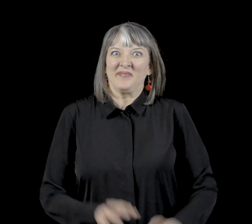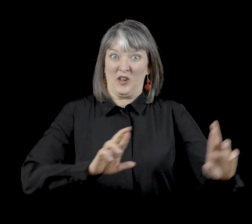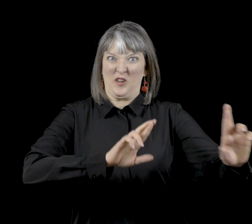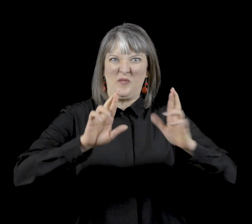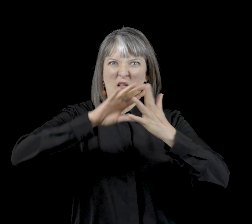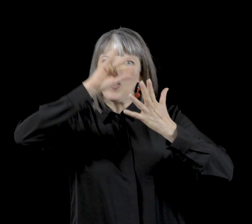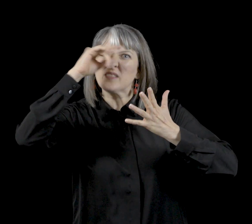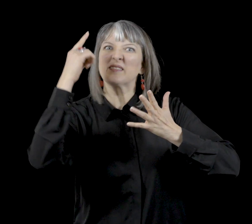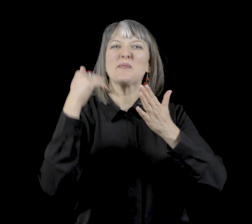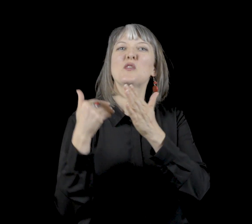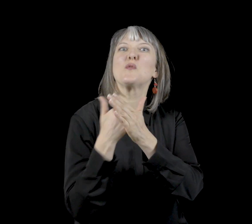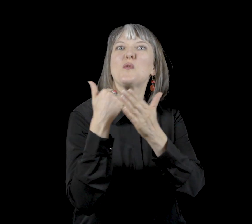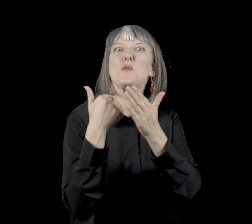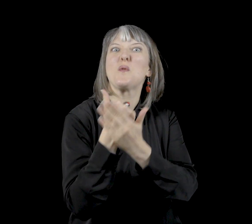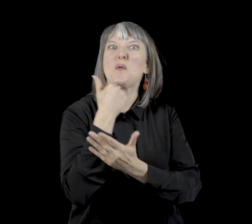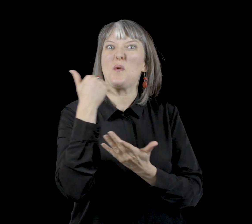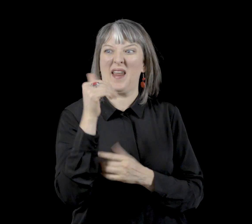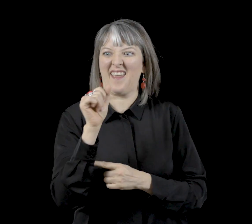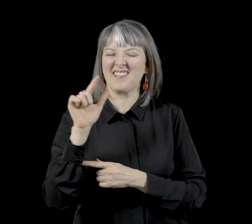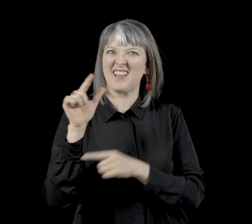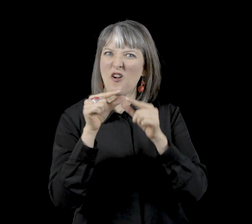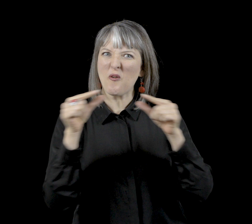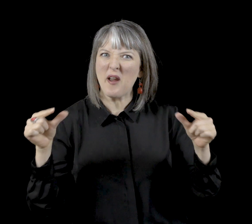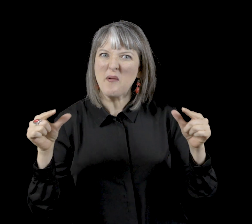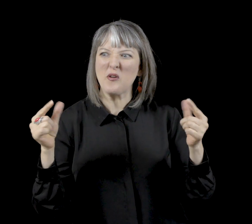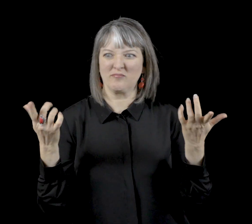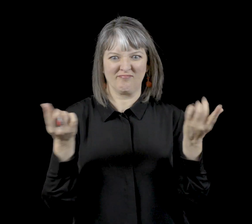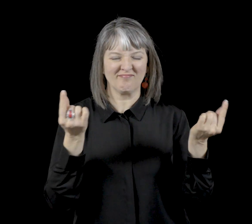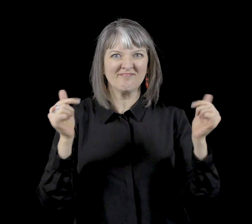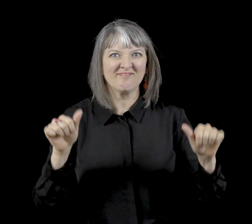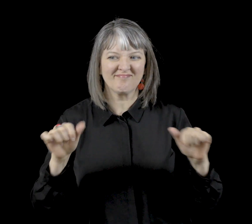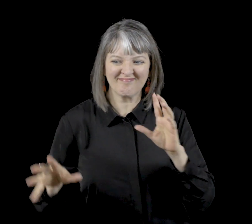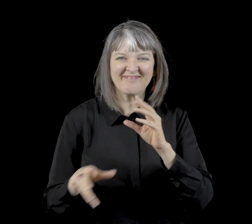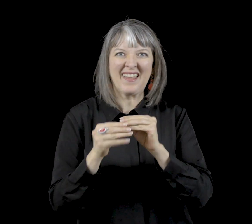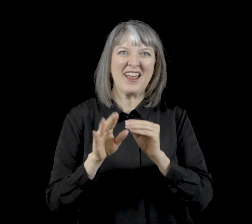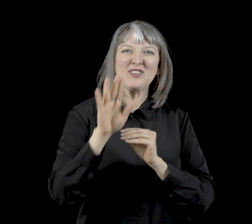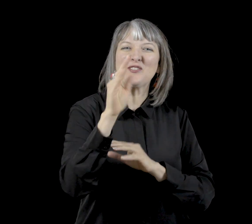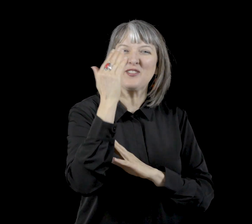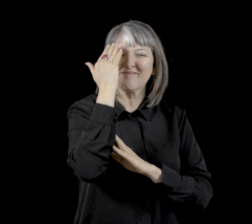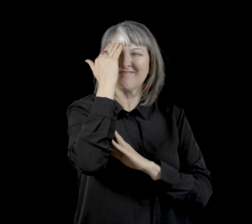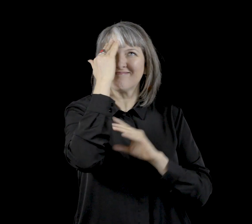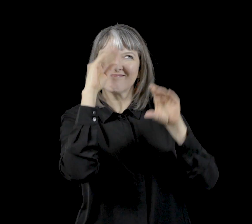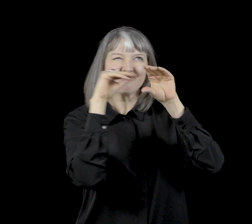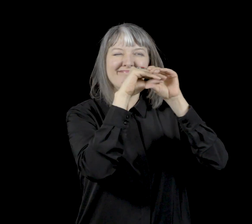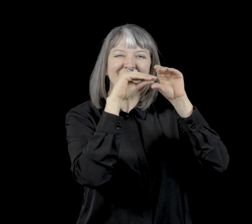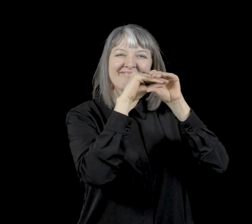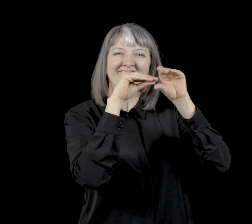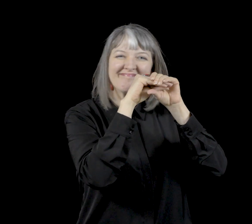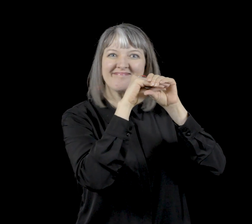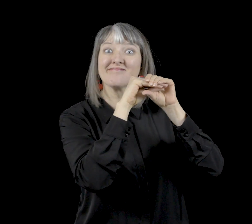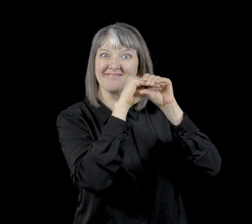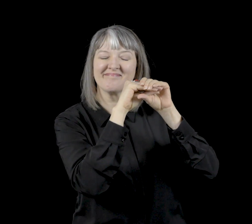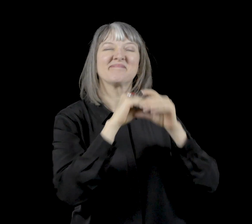You folks ready to absorb something new related to ASL grammar, to add to your knowledge bank?